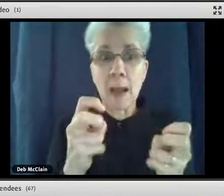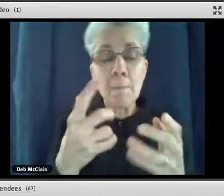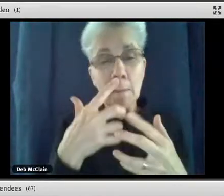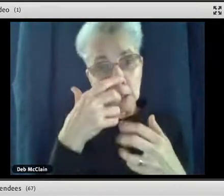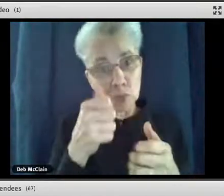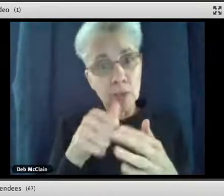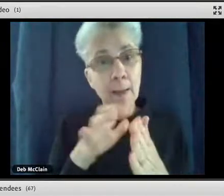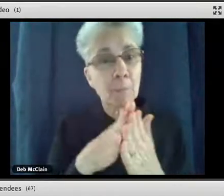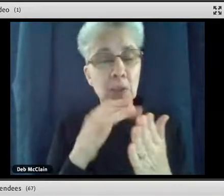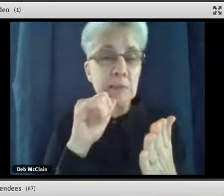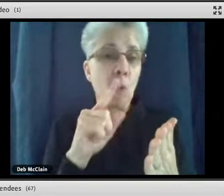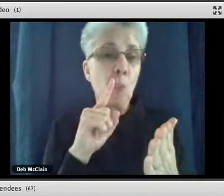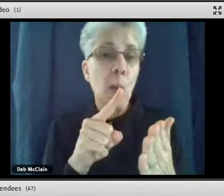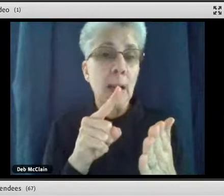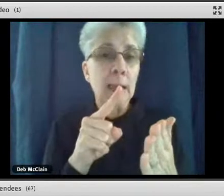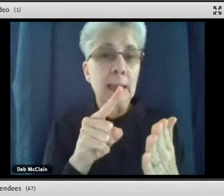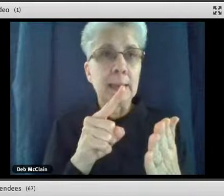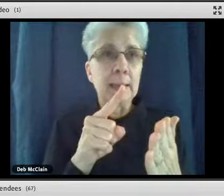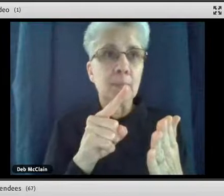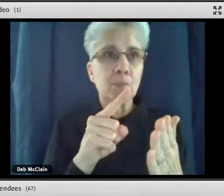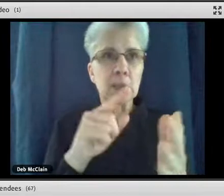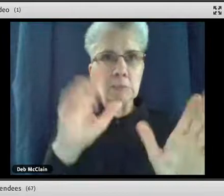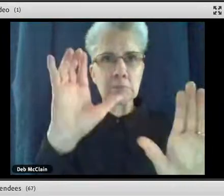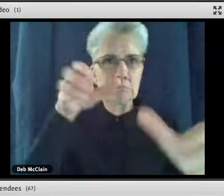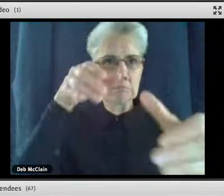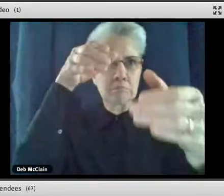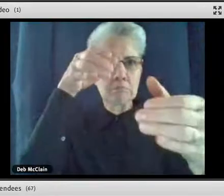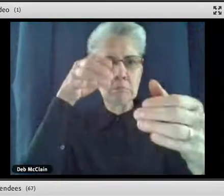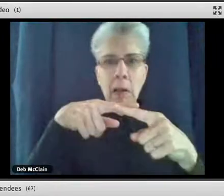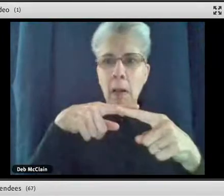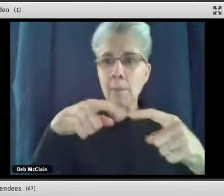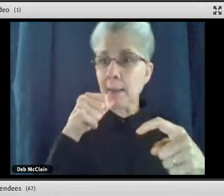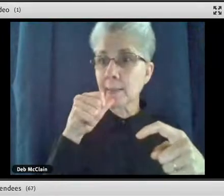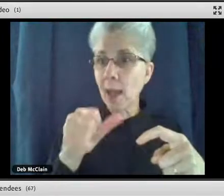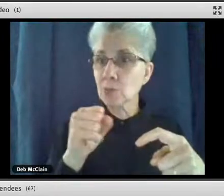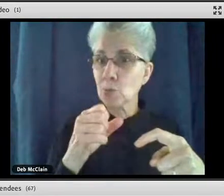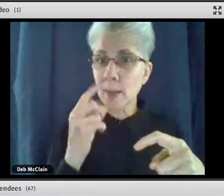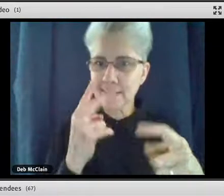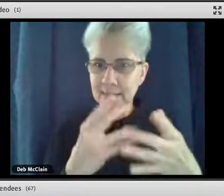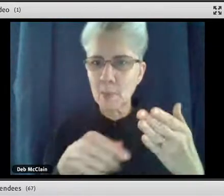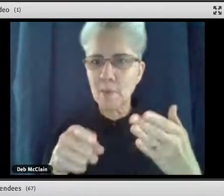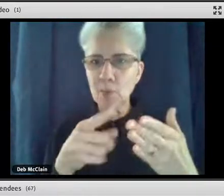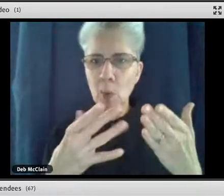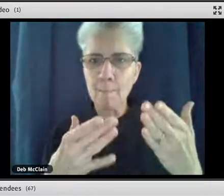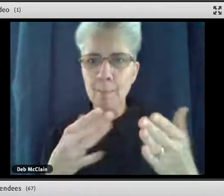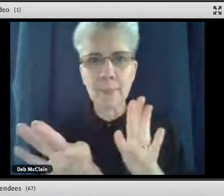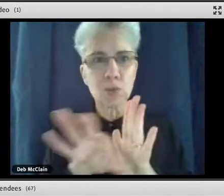or 15-year-old who's really interested in this topic may be interested in it. It's really not super scholarly and complicated.